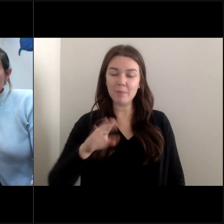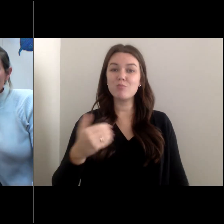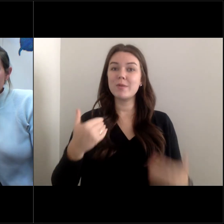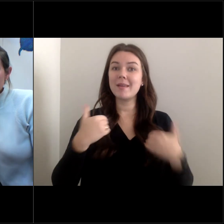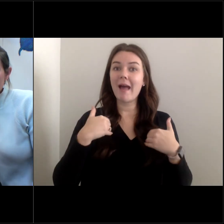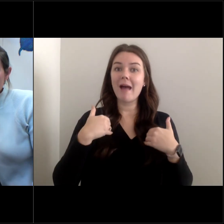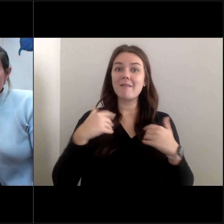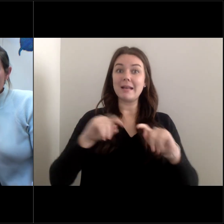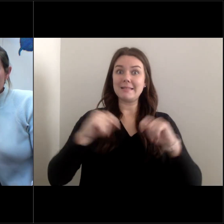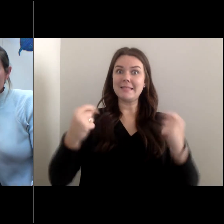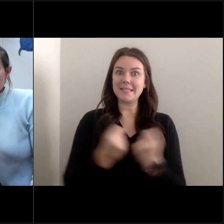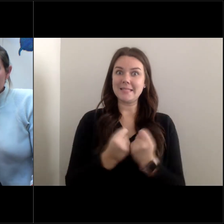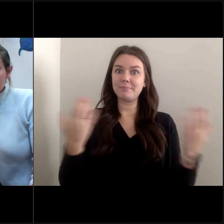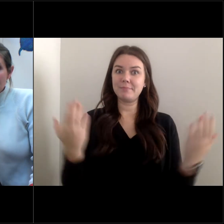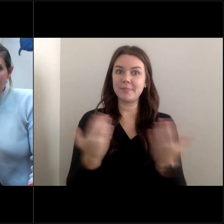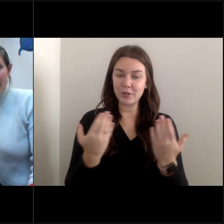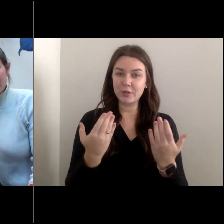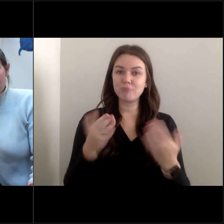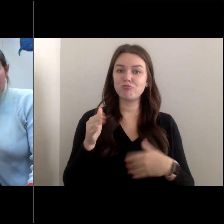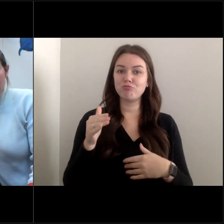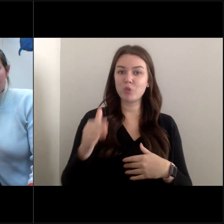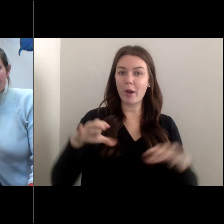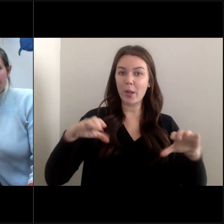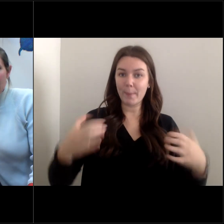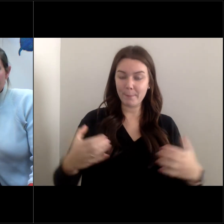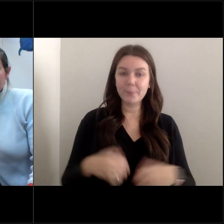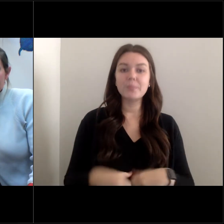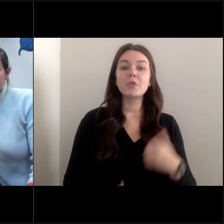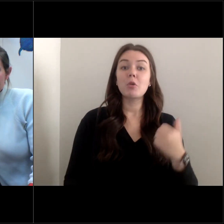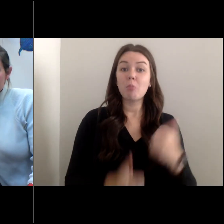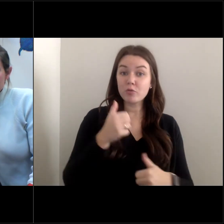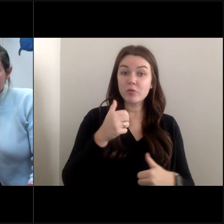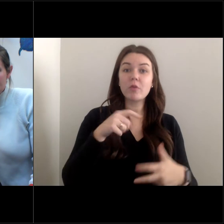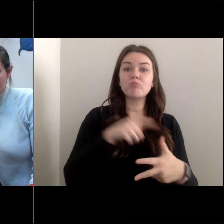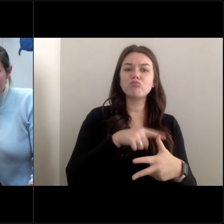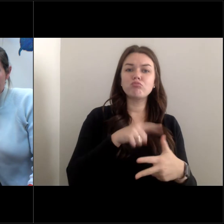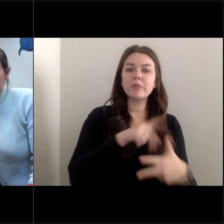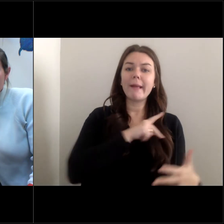So most of them are either, king crab and Tanner crab and snow crab are used for scientific studies here,